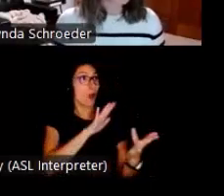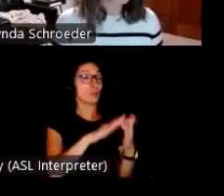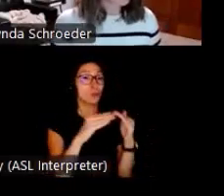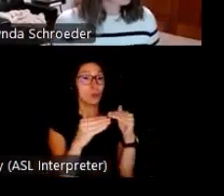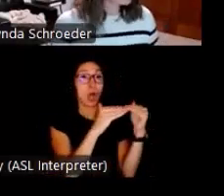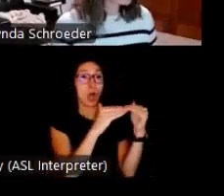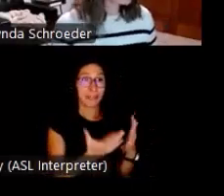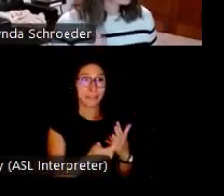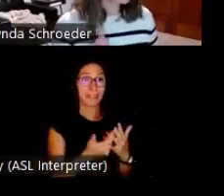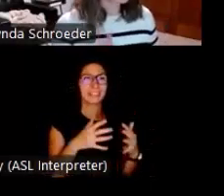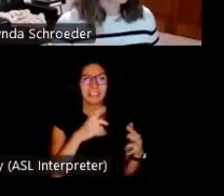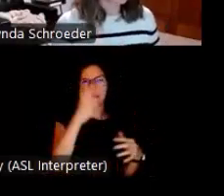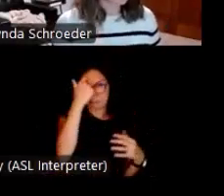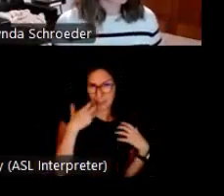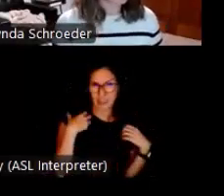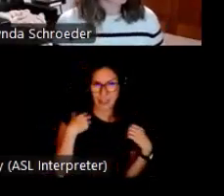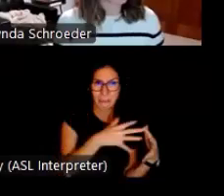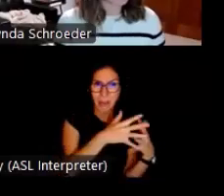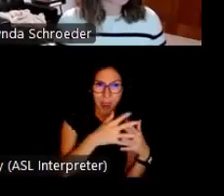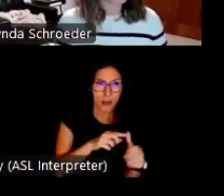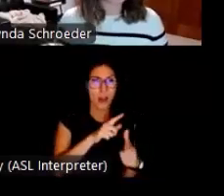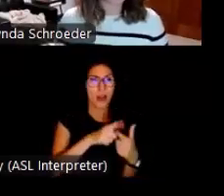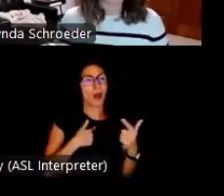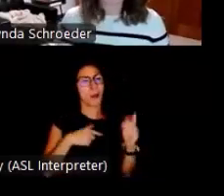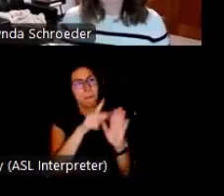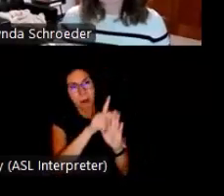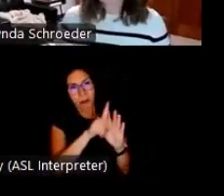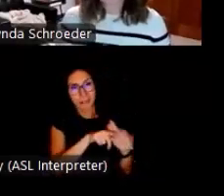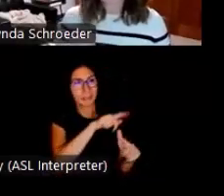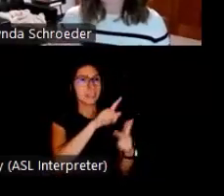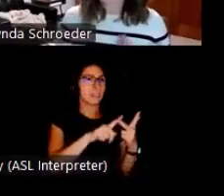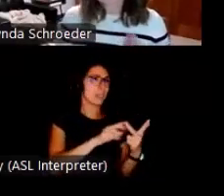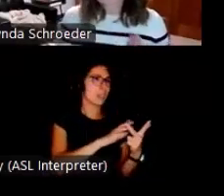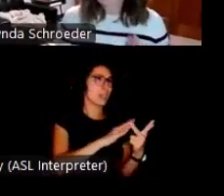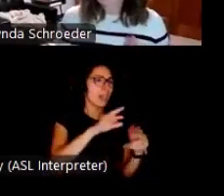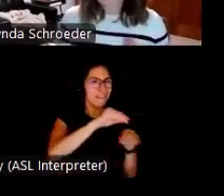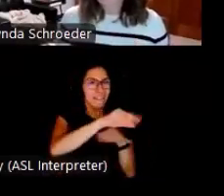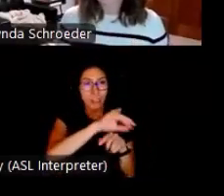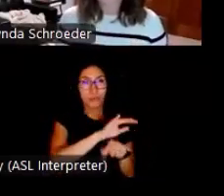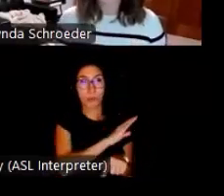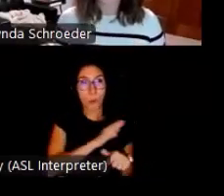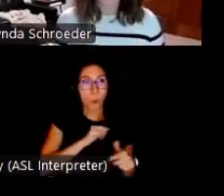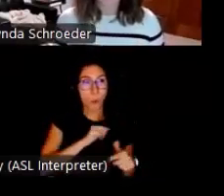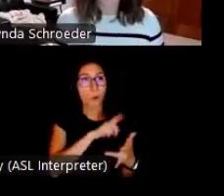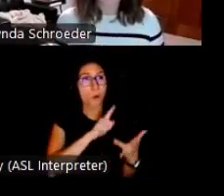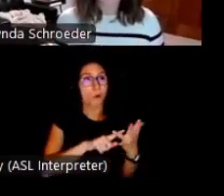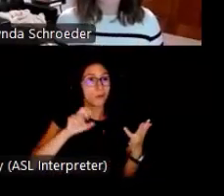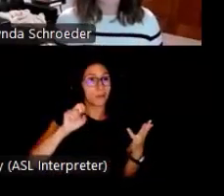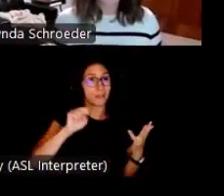America, the Rural Health Research Advisory Board, the Substance Abuse and Mental Health Services agencies.